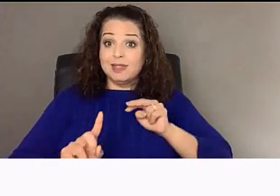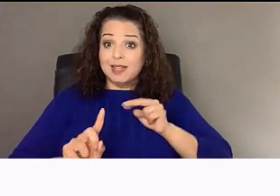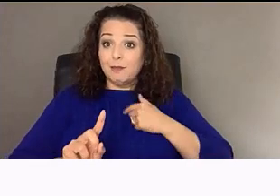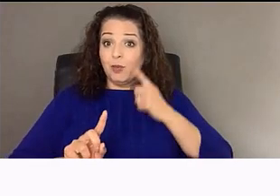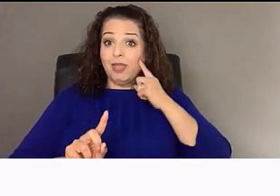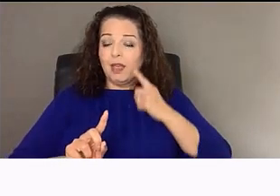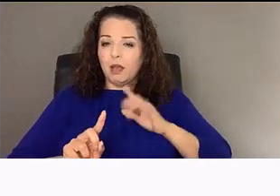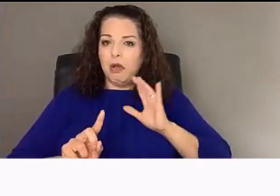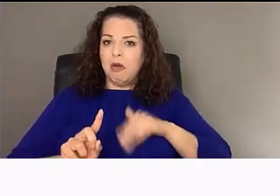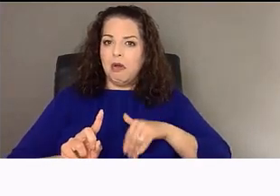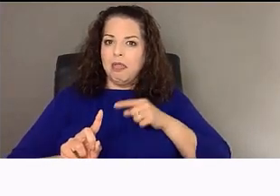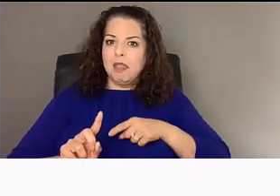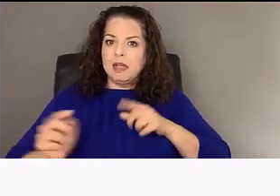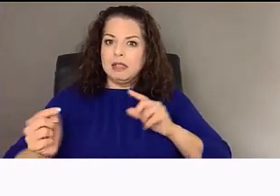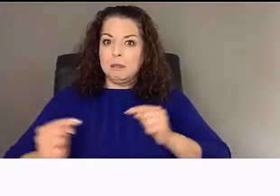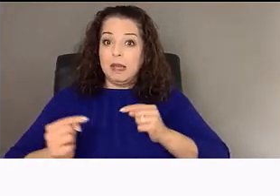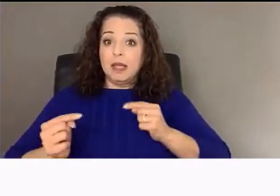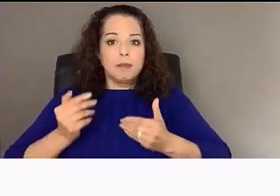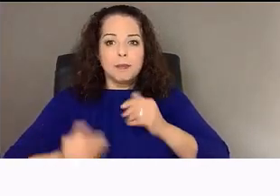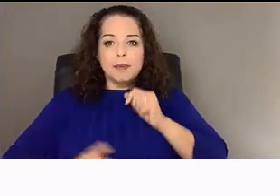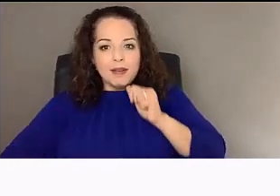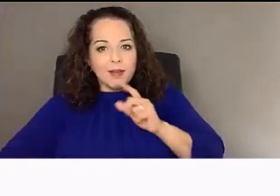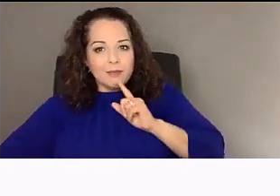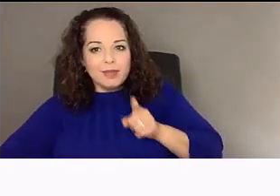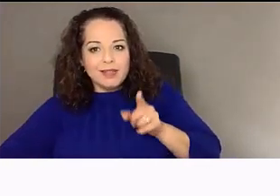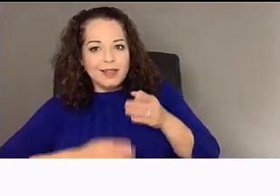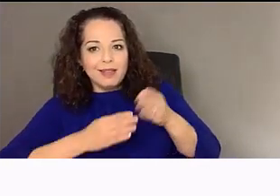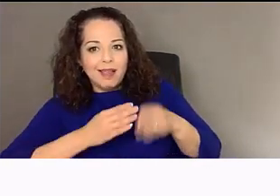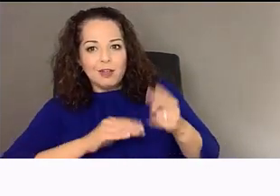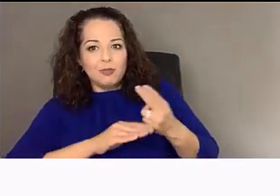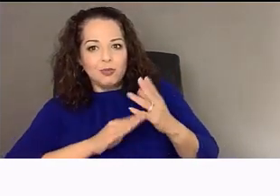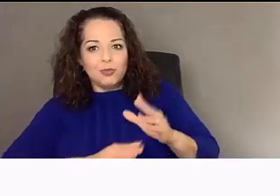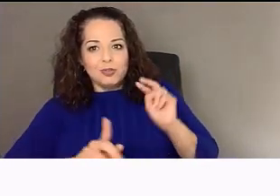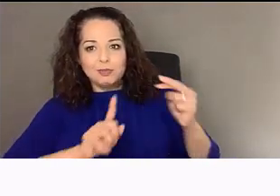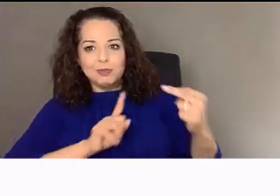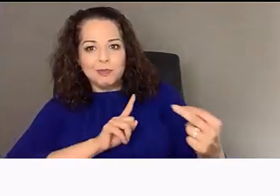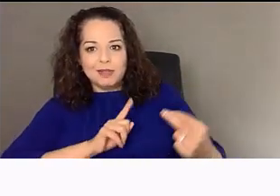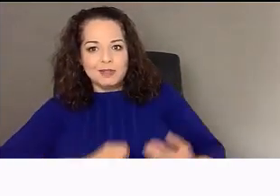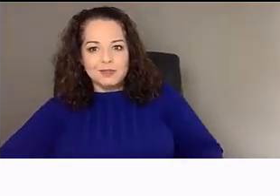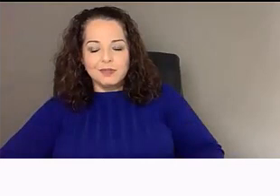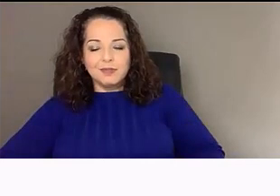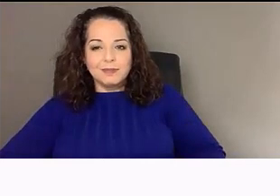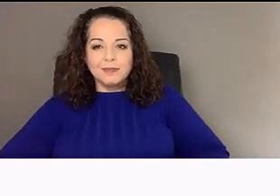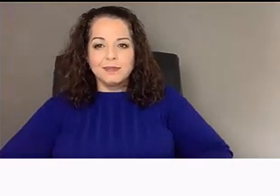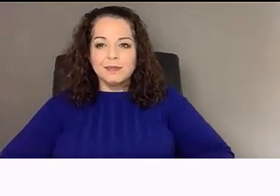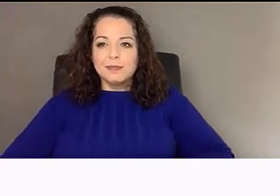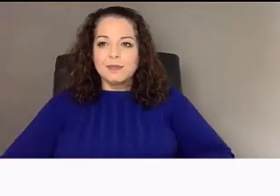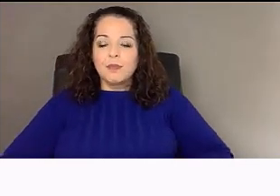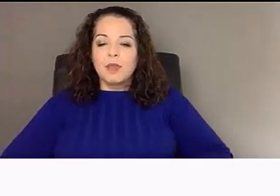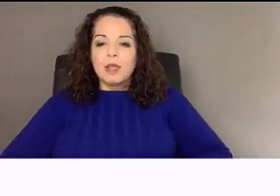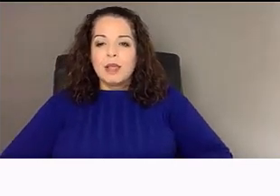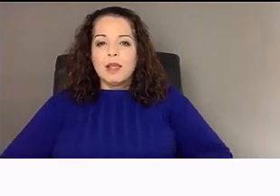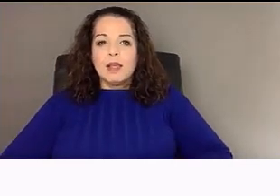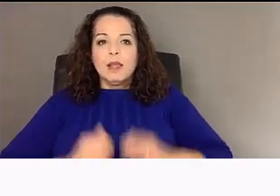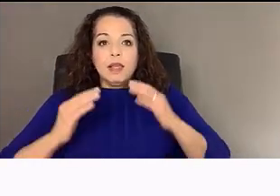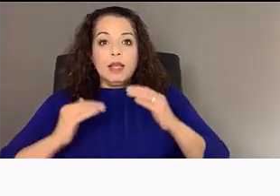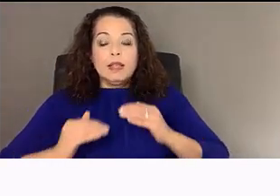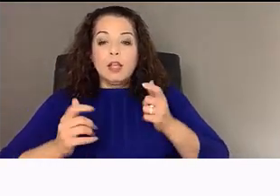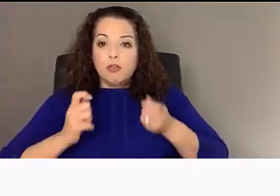might not be what that end user thinks is a pain point. And then, craft your marketing strategy.